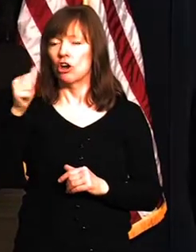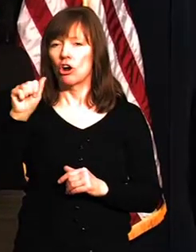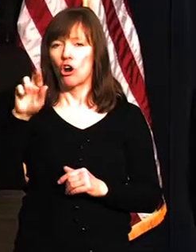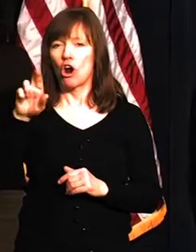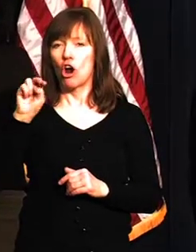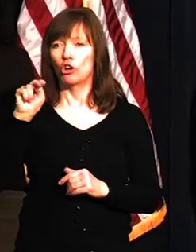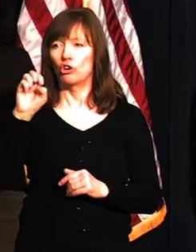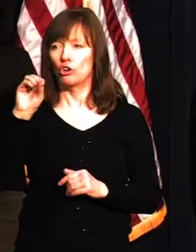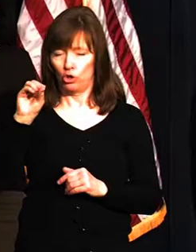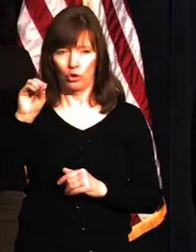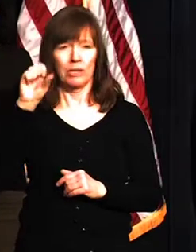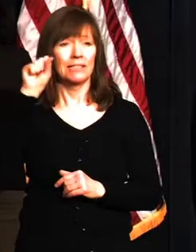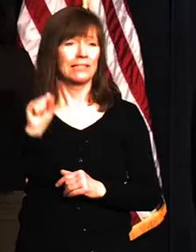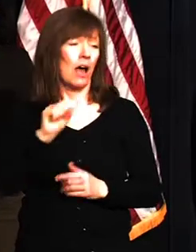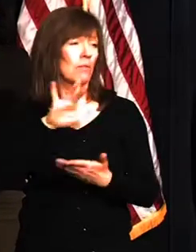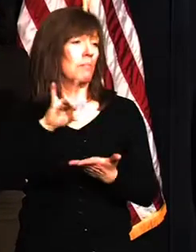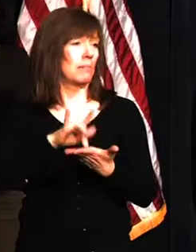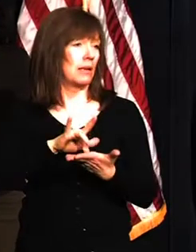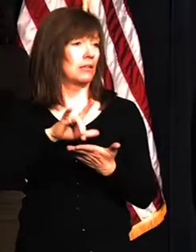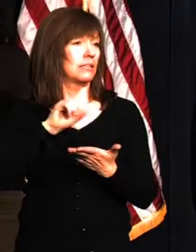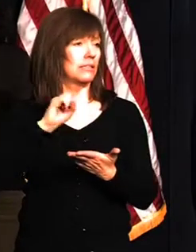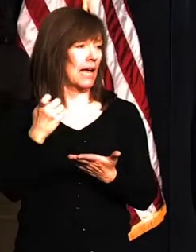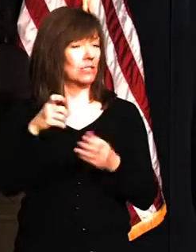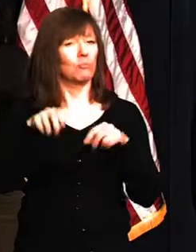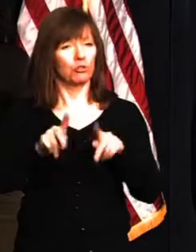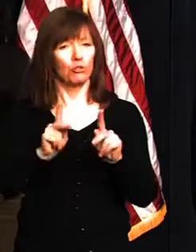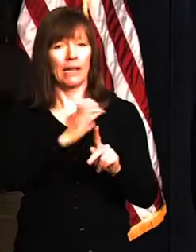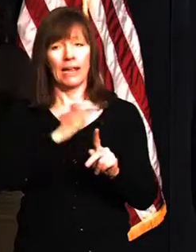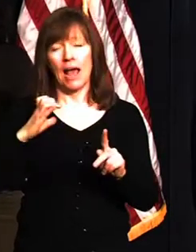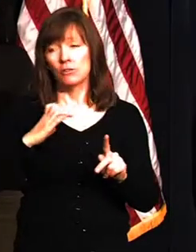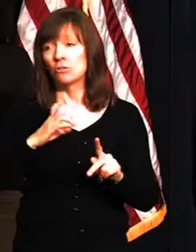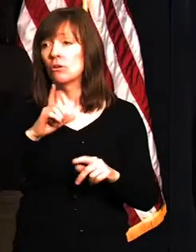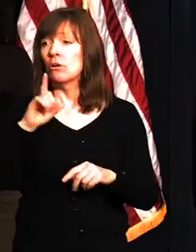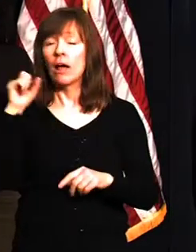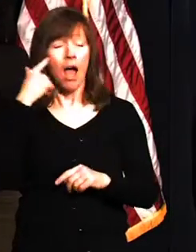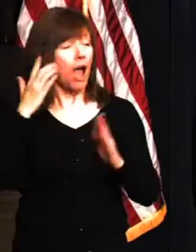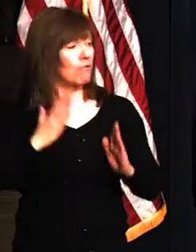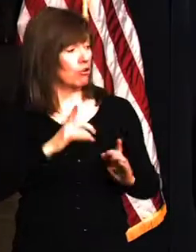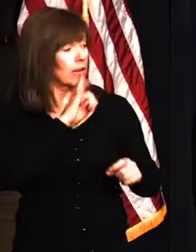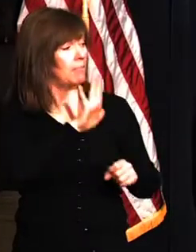Middlesex Opportunity Council. Governor, we've committed our agency to finding creative solutions